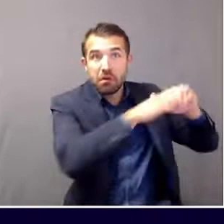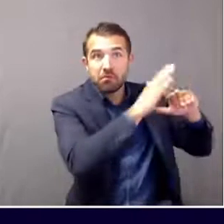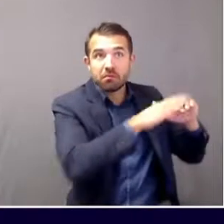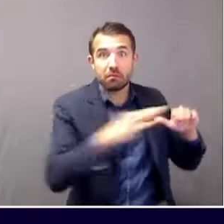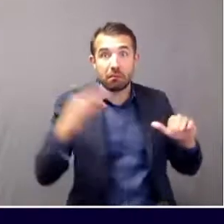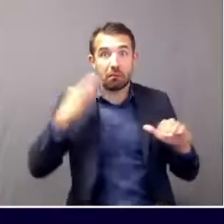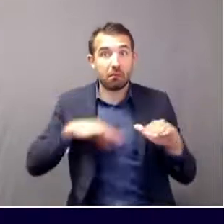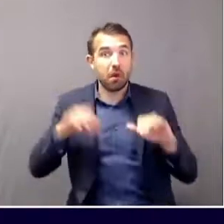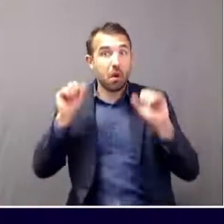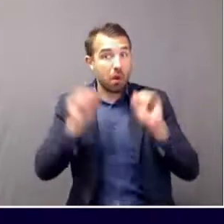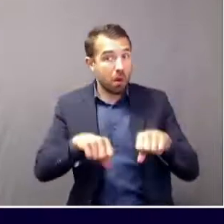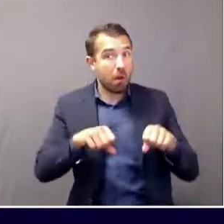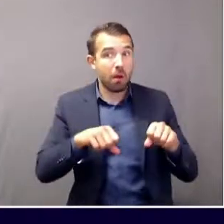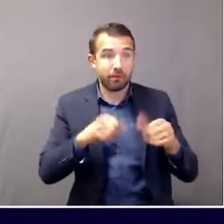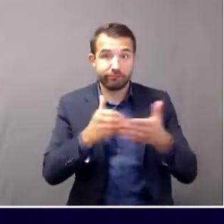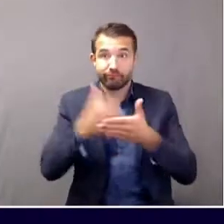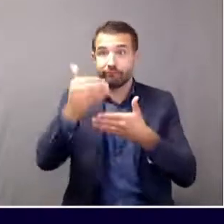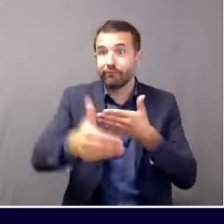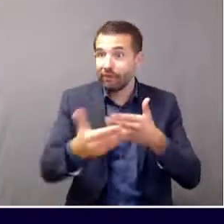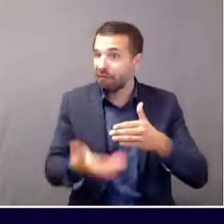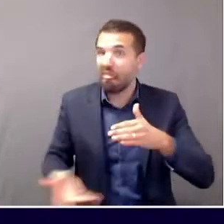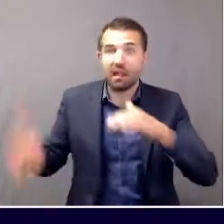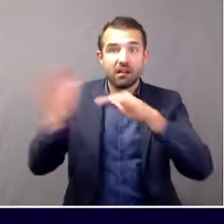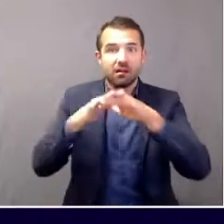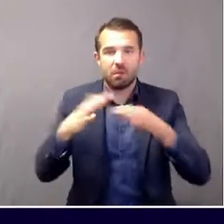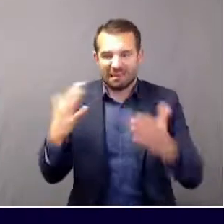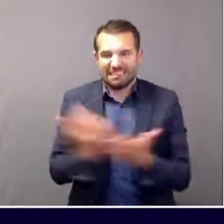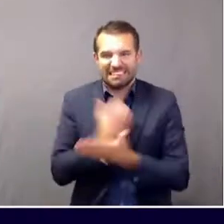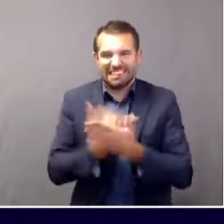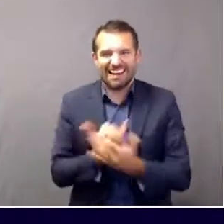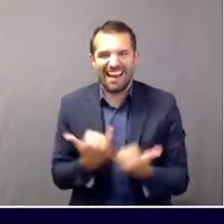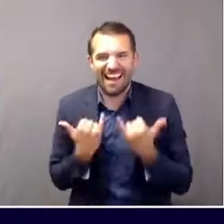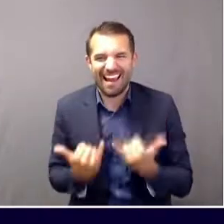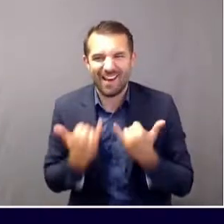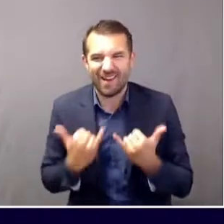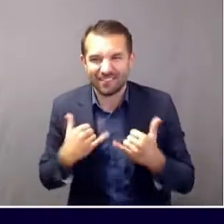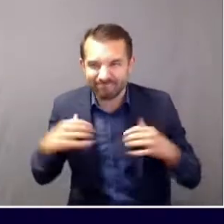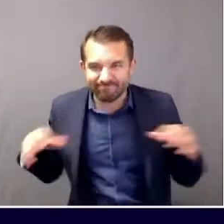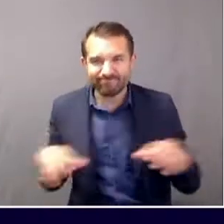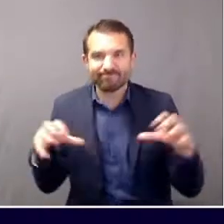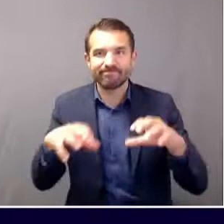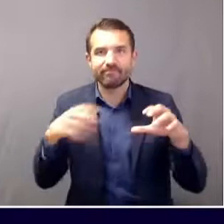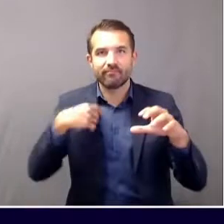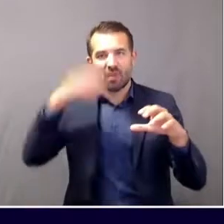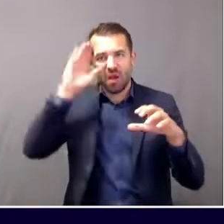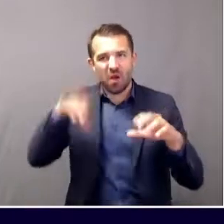of waiting until the ice storm